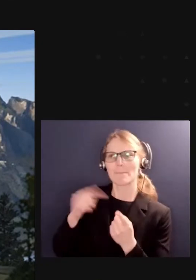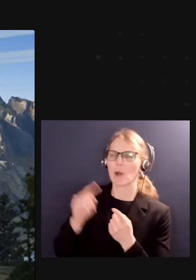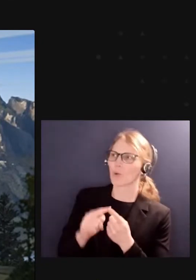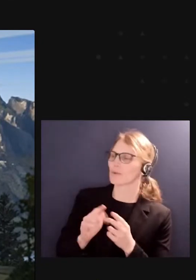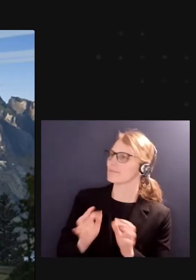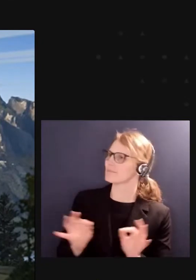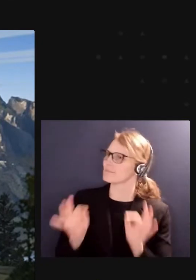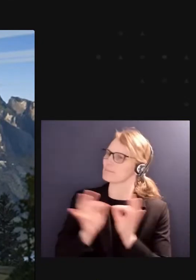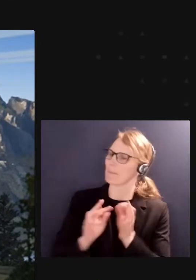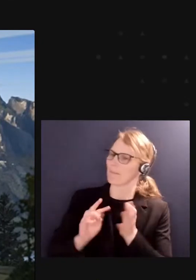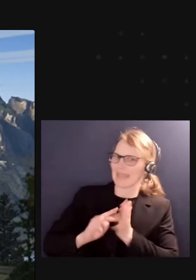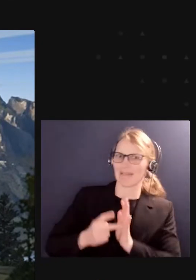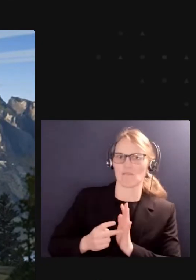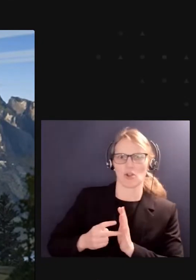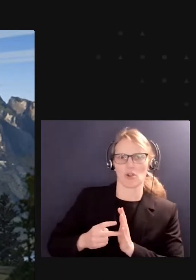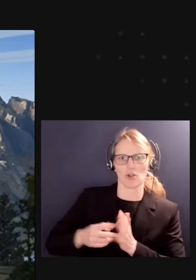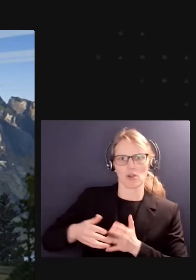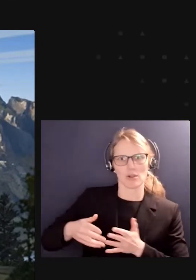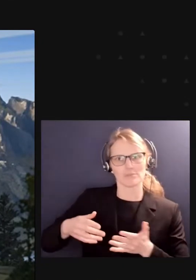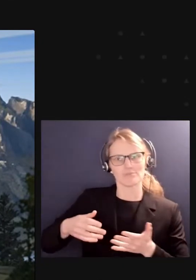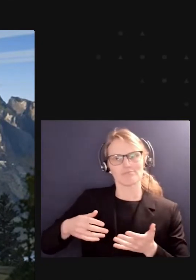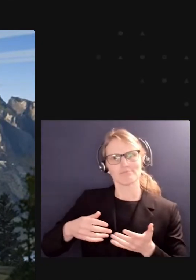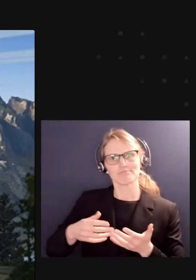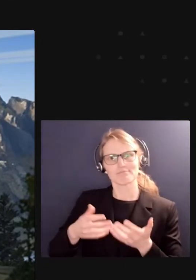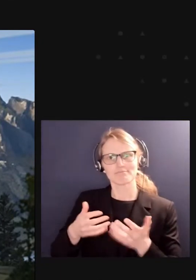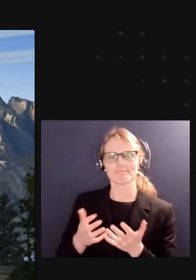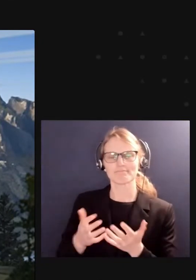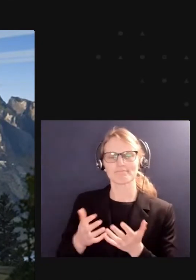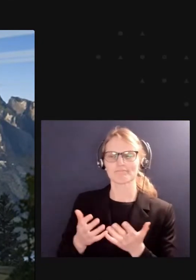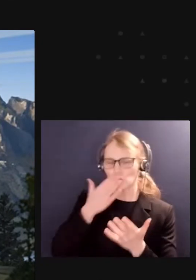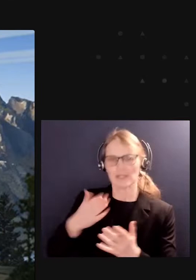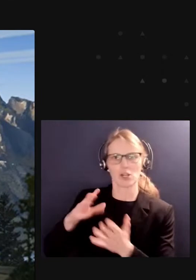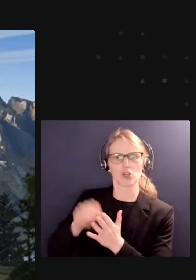or were good learning moments, and I would say the first one